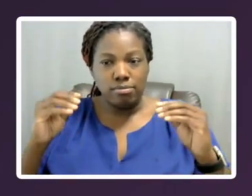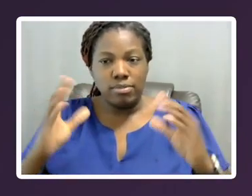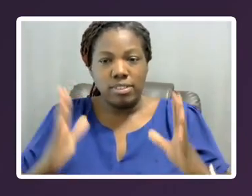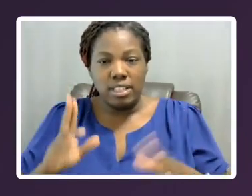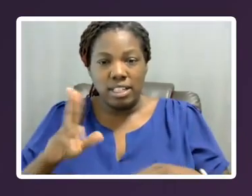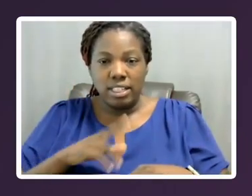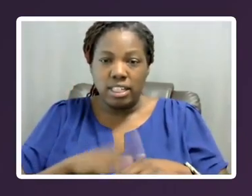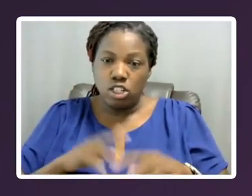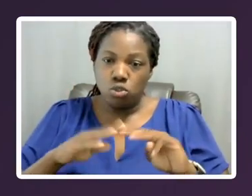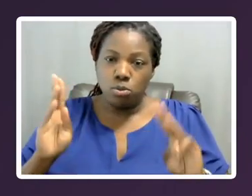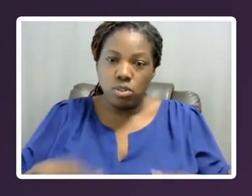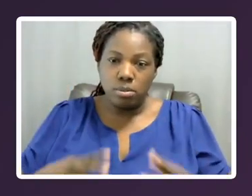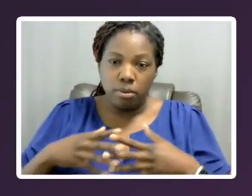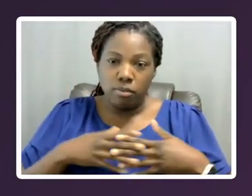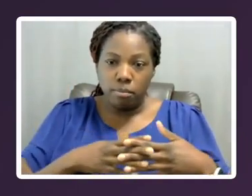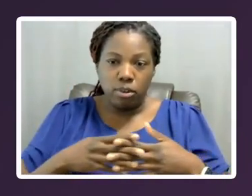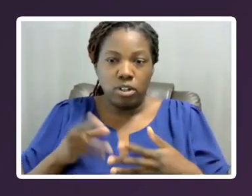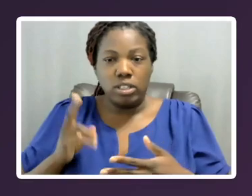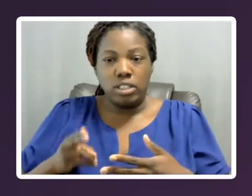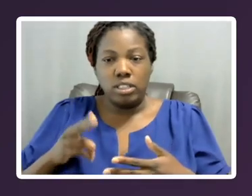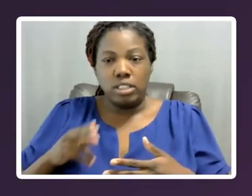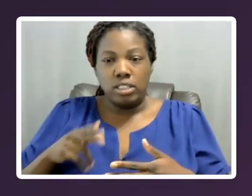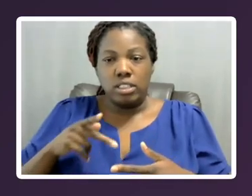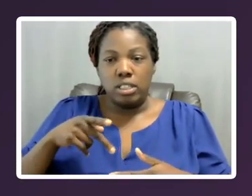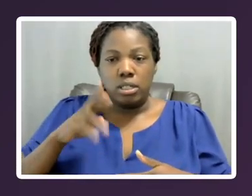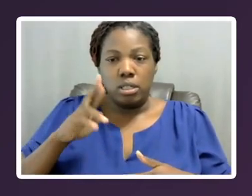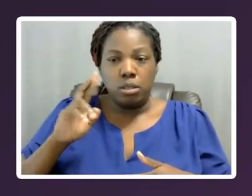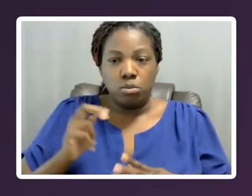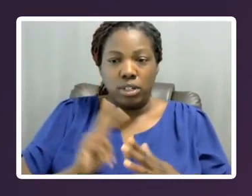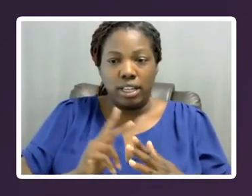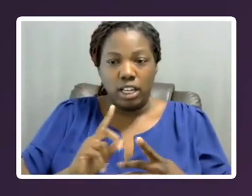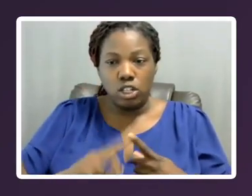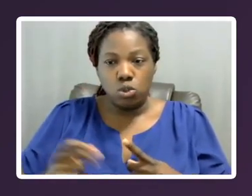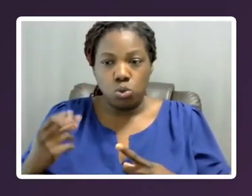History's pre-K to 12 education team. Teya Green: